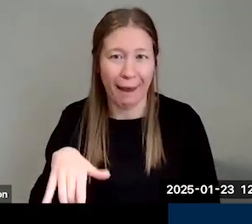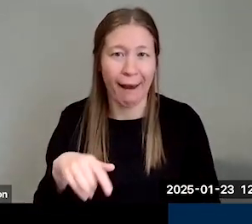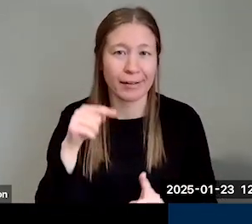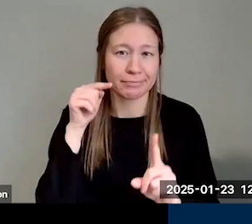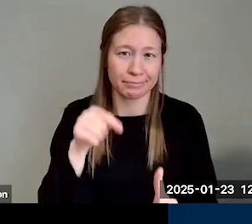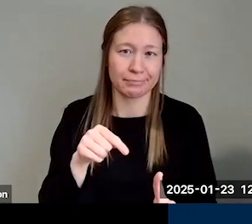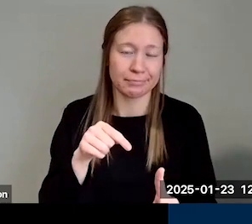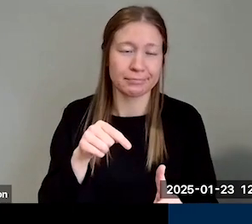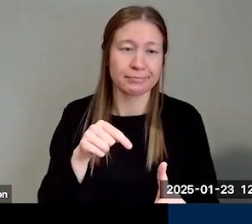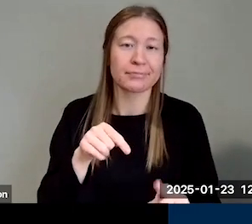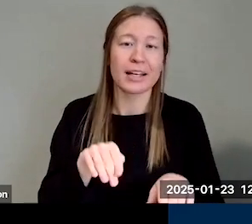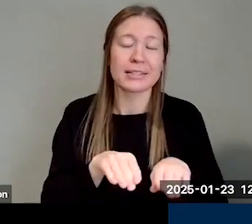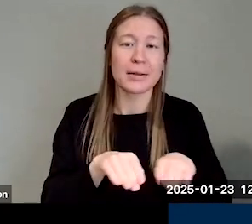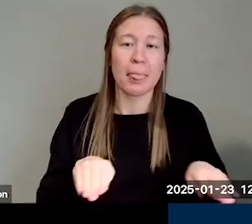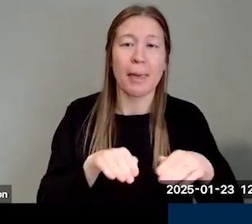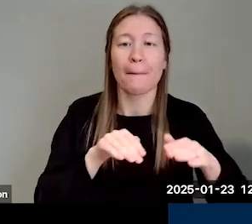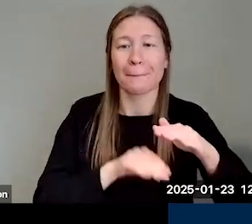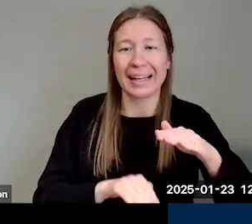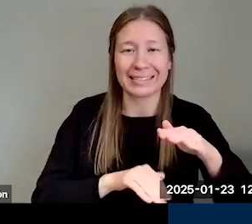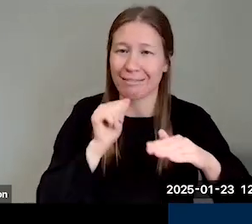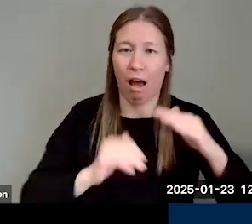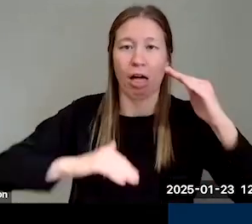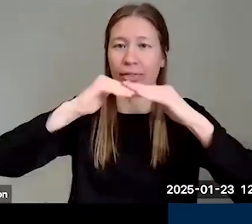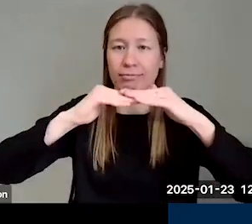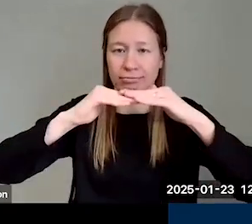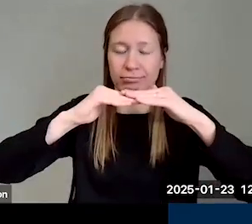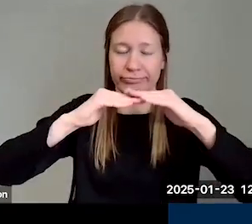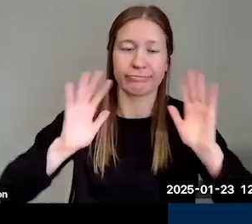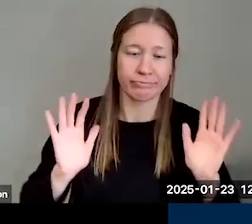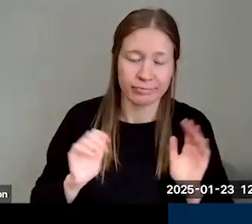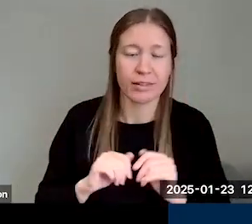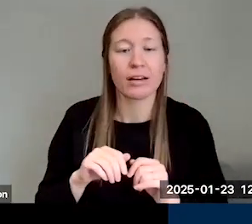and not the ceiling. So what I mean by that is if you have items